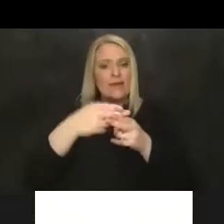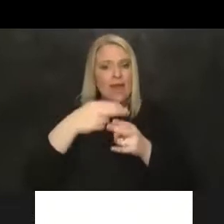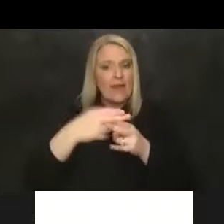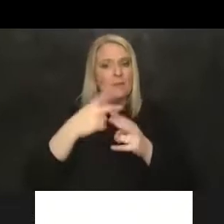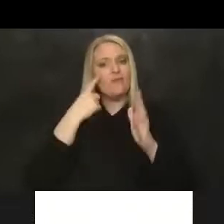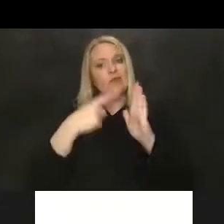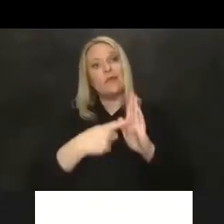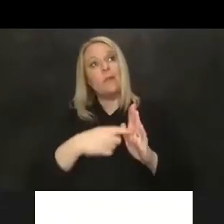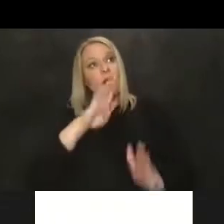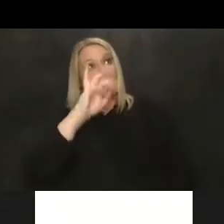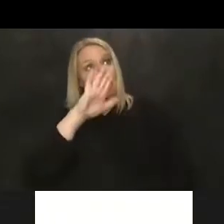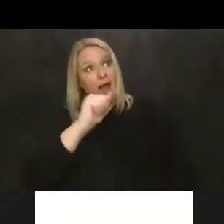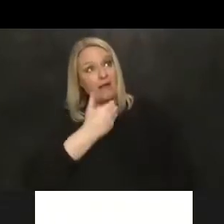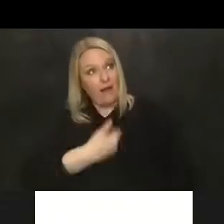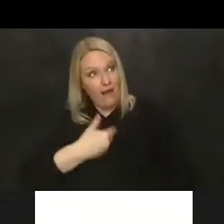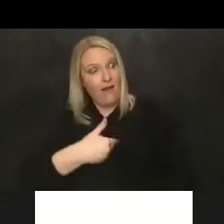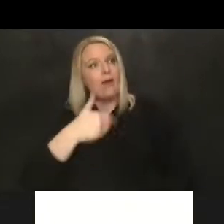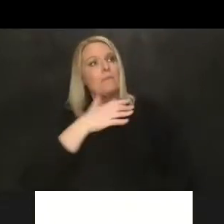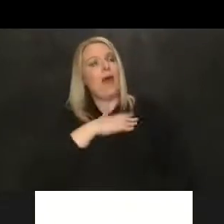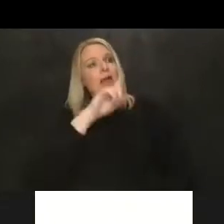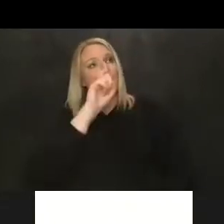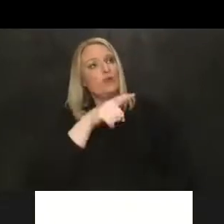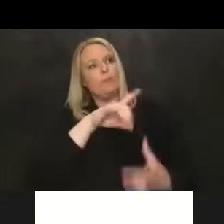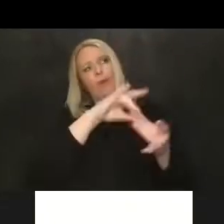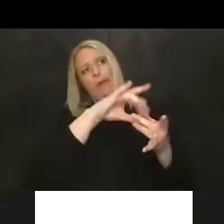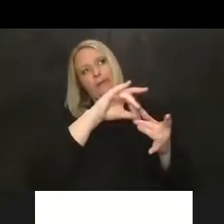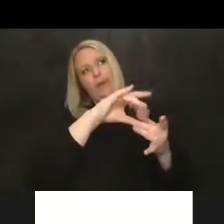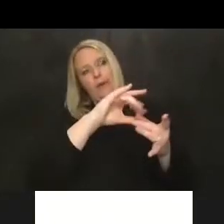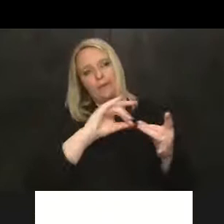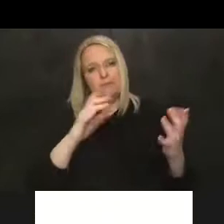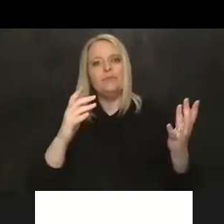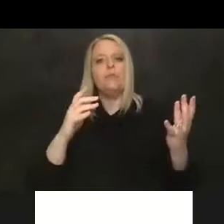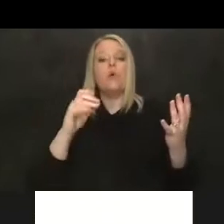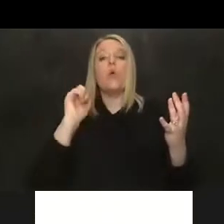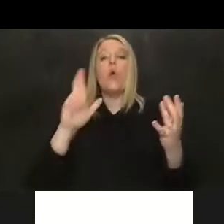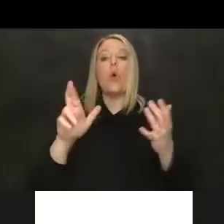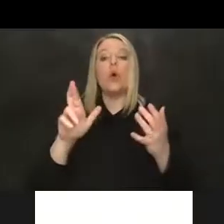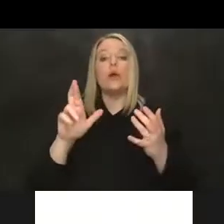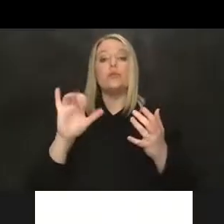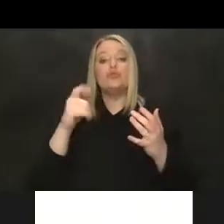and my question is..." so that's one way you can ask a question, or you can put your question or your